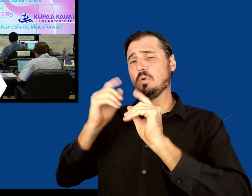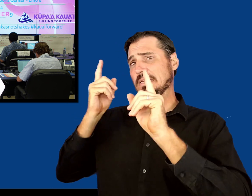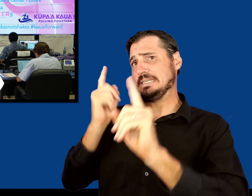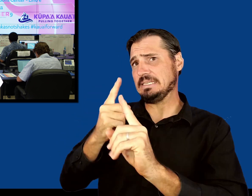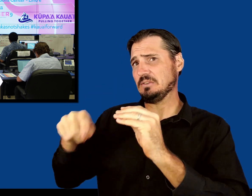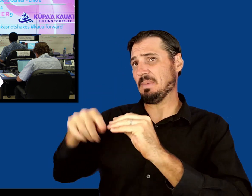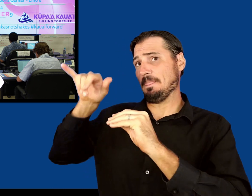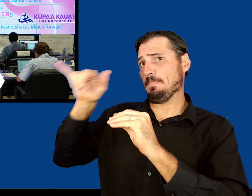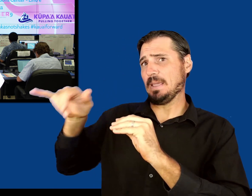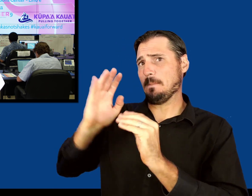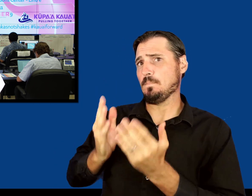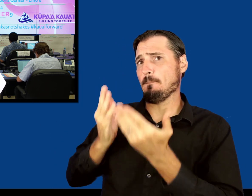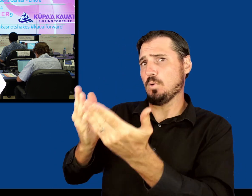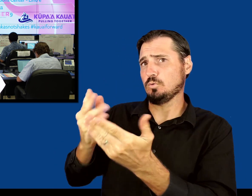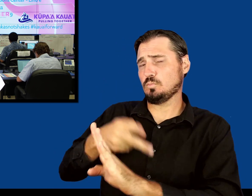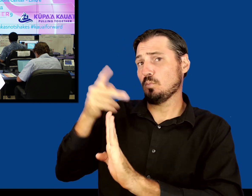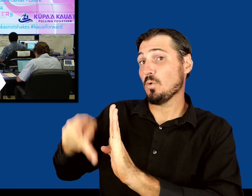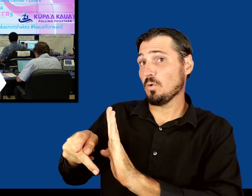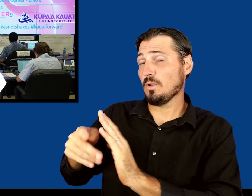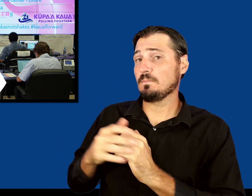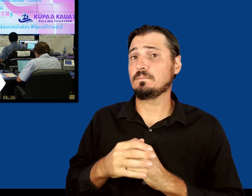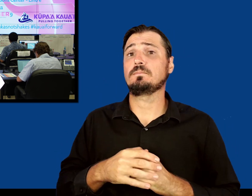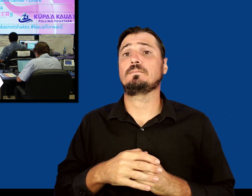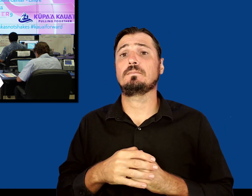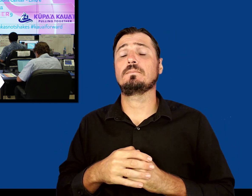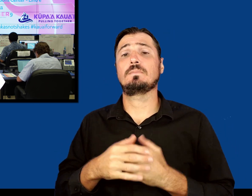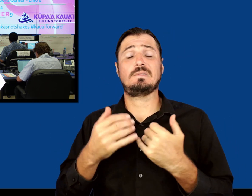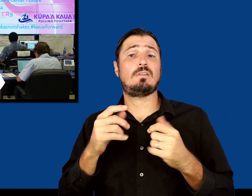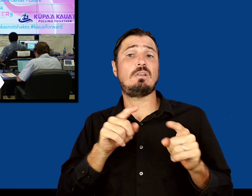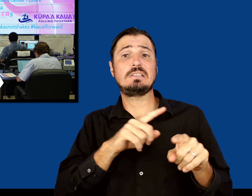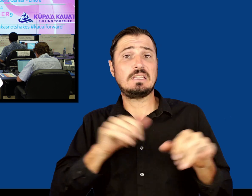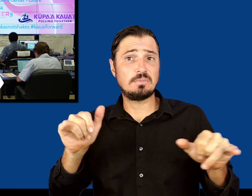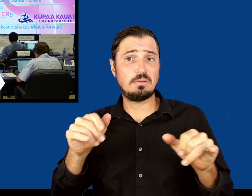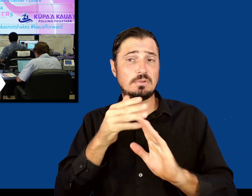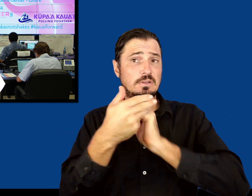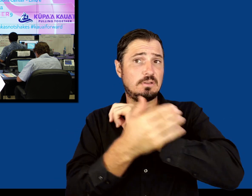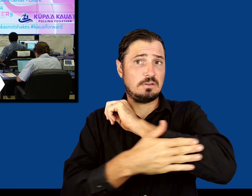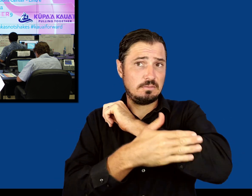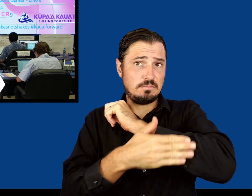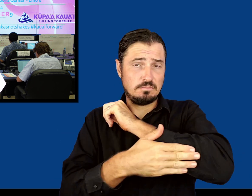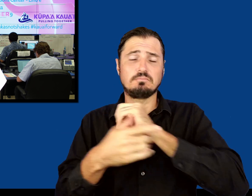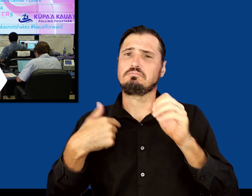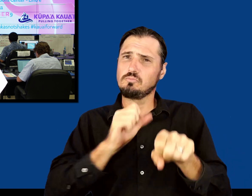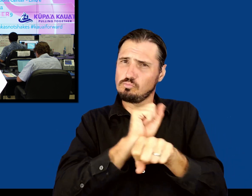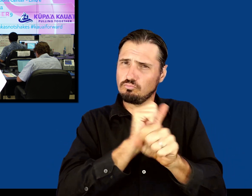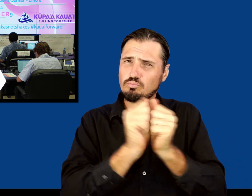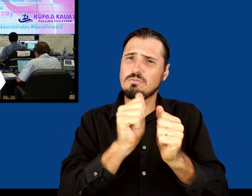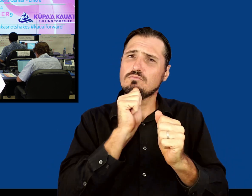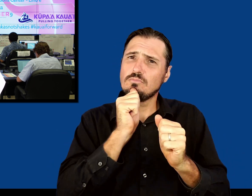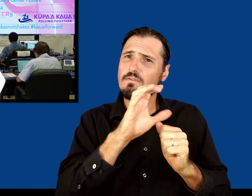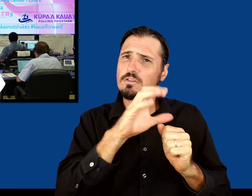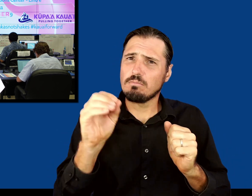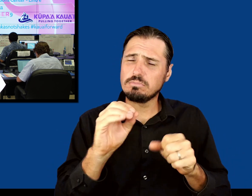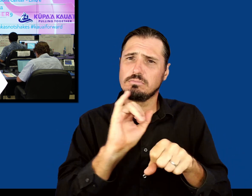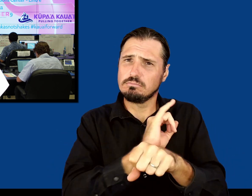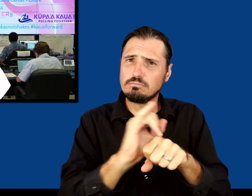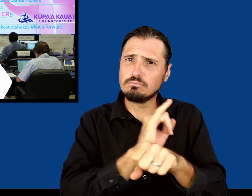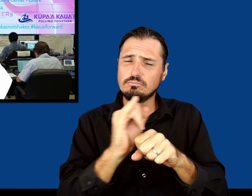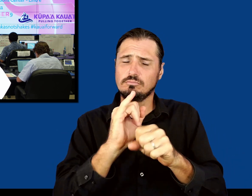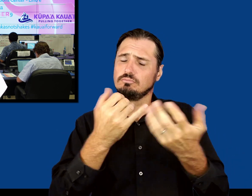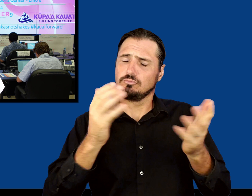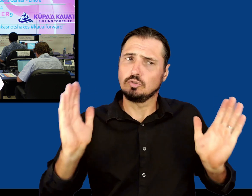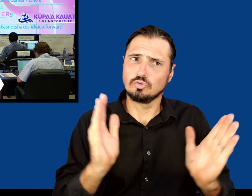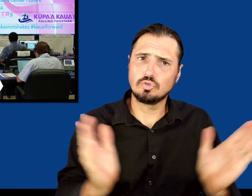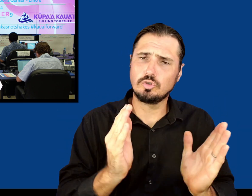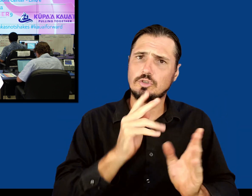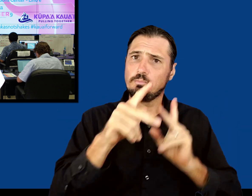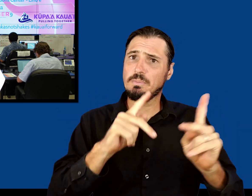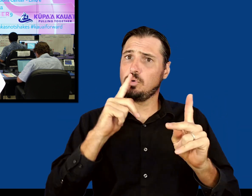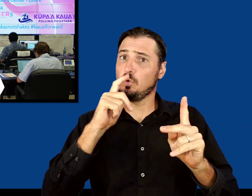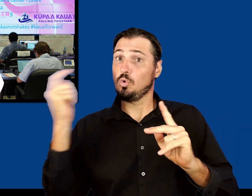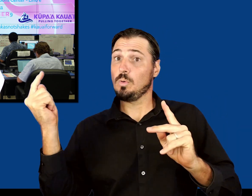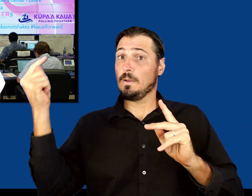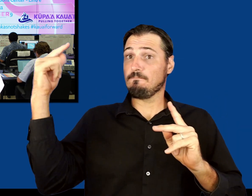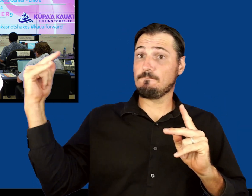Additionally, the county is working with our private industry partners to launch our own campaign to encourage our incoming travelers – both visitors and returning residents – to voluntarily take a